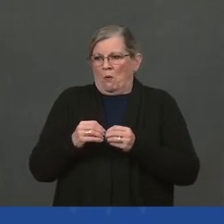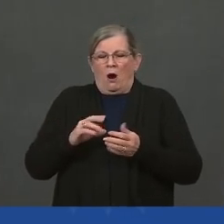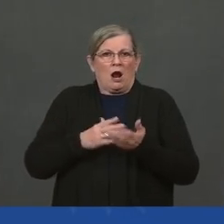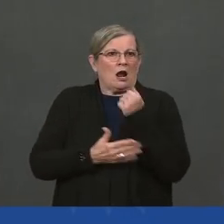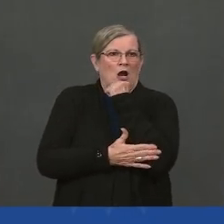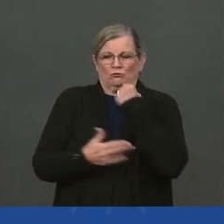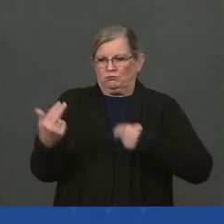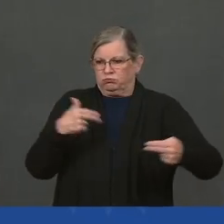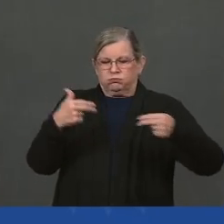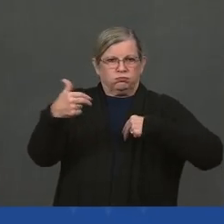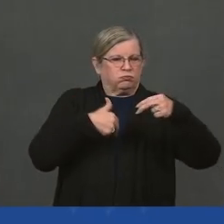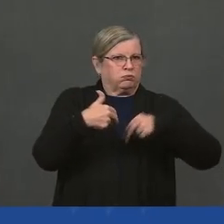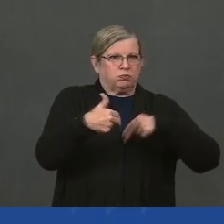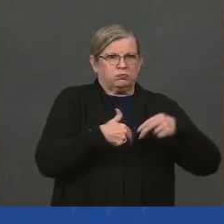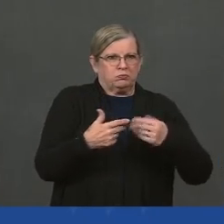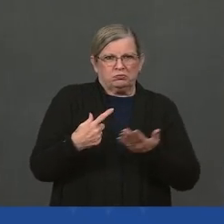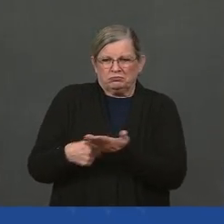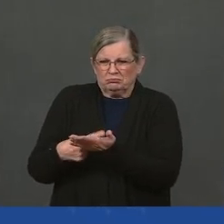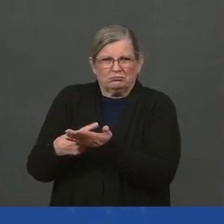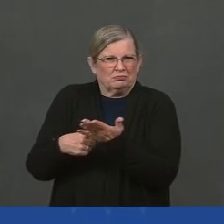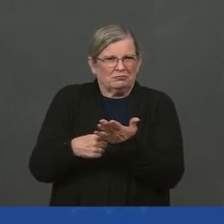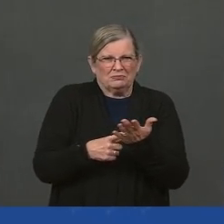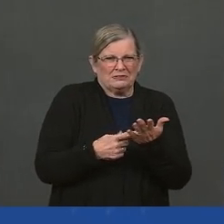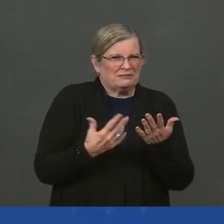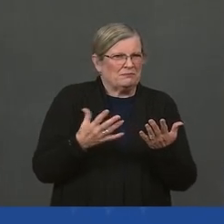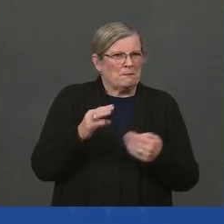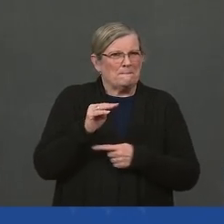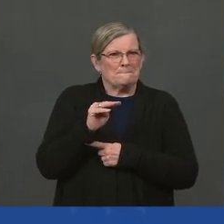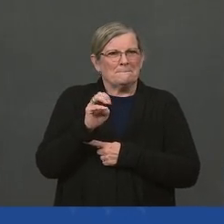You know, now 100 nations have signed on -- 100 nations.